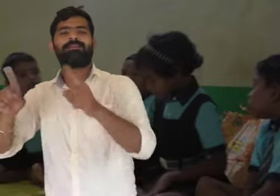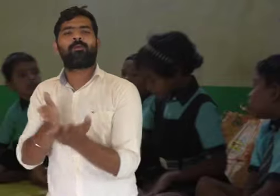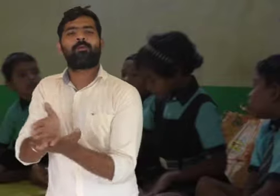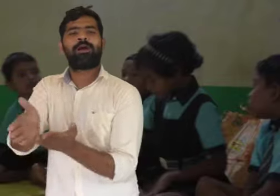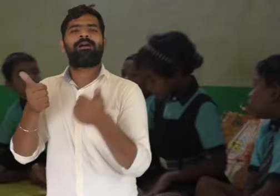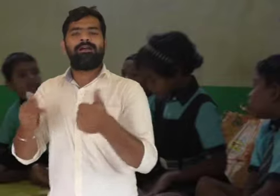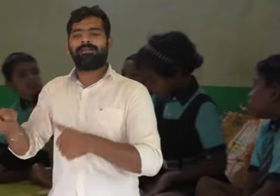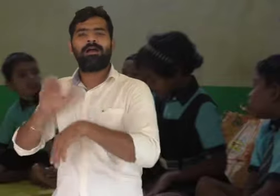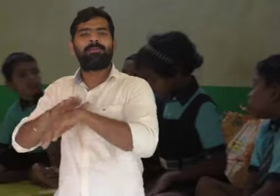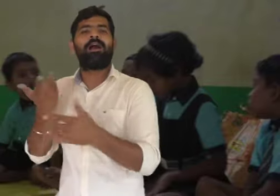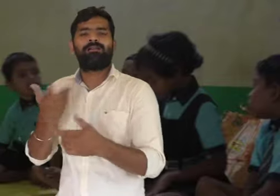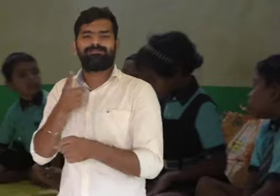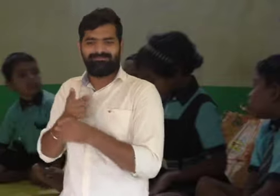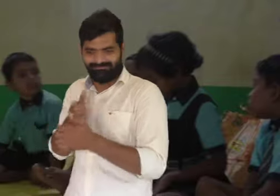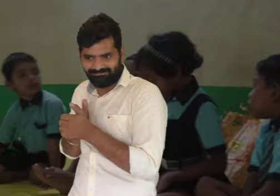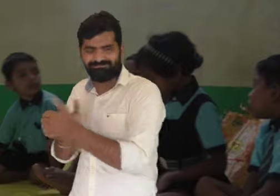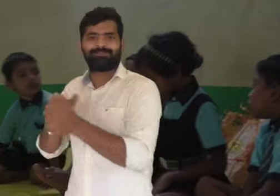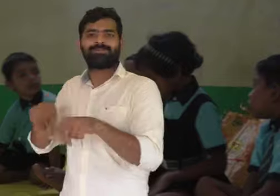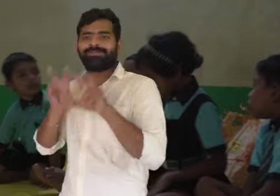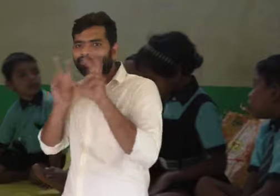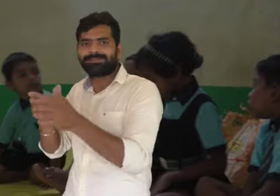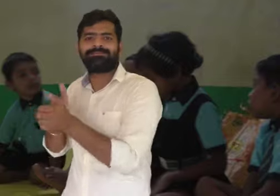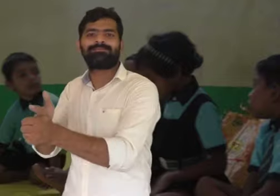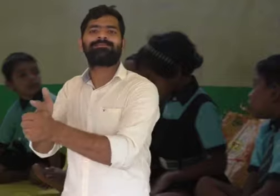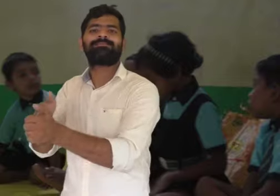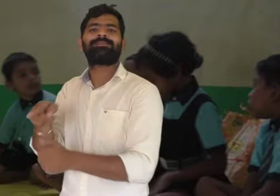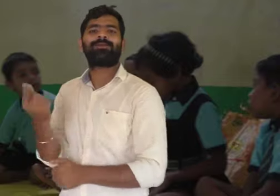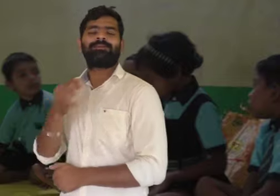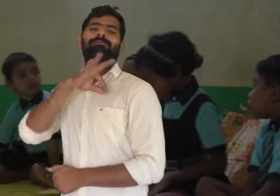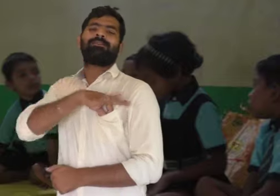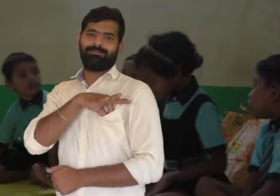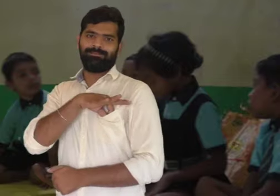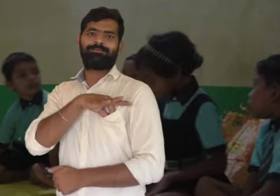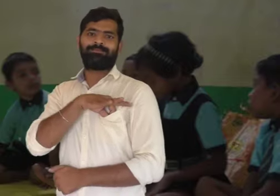art these kind of activities enable children to create and narrate a